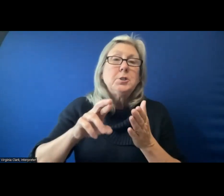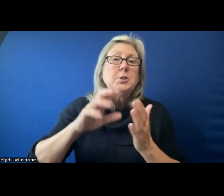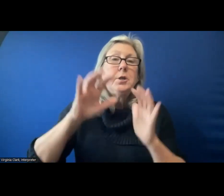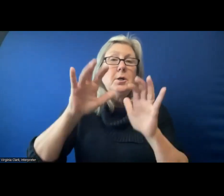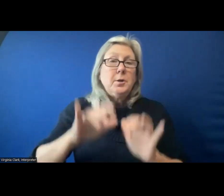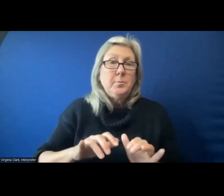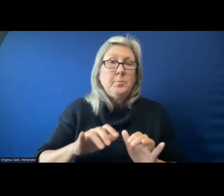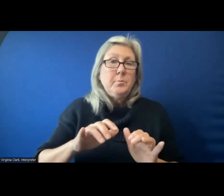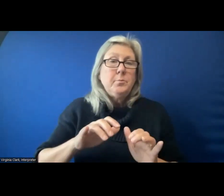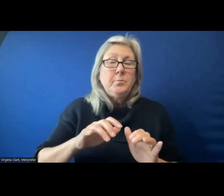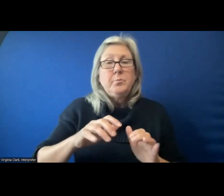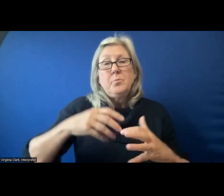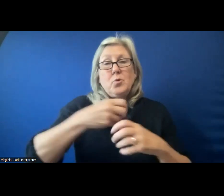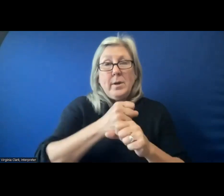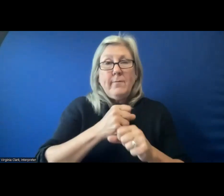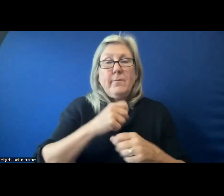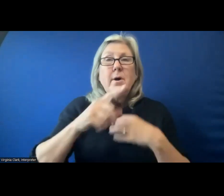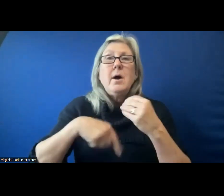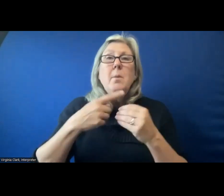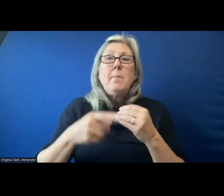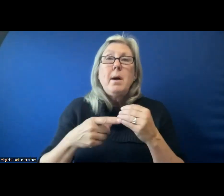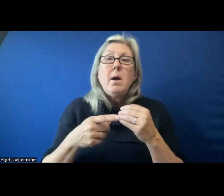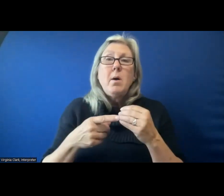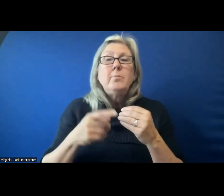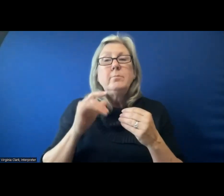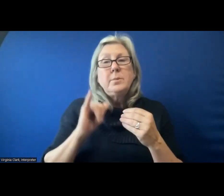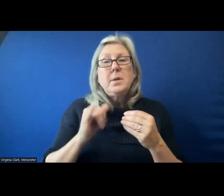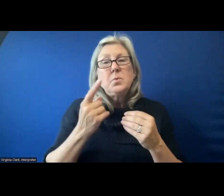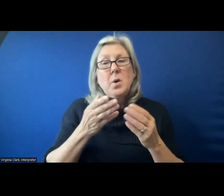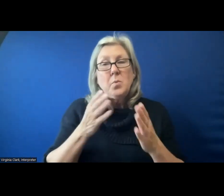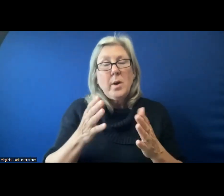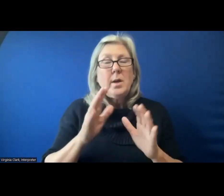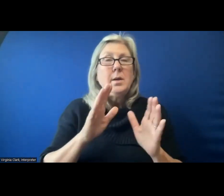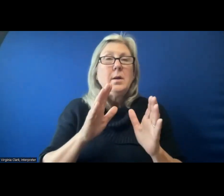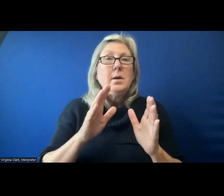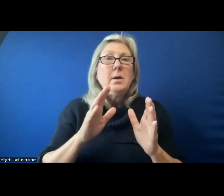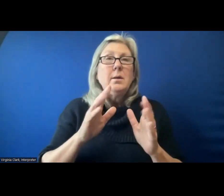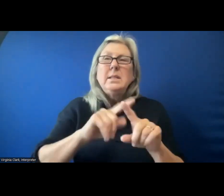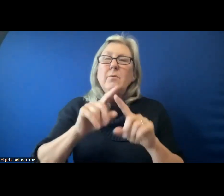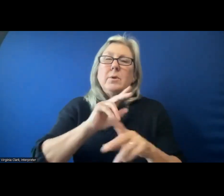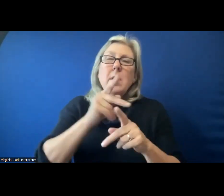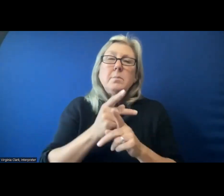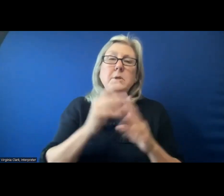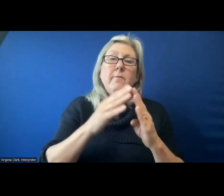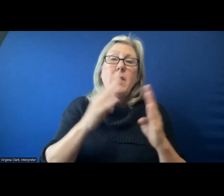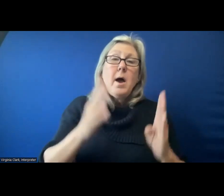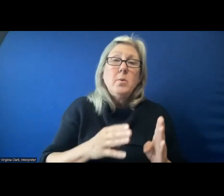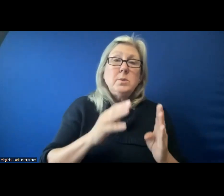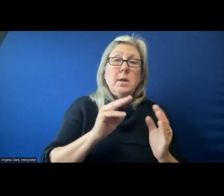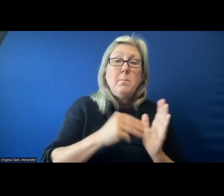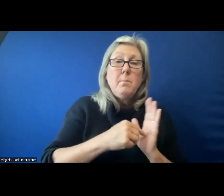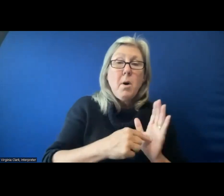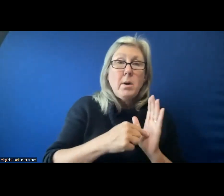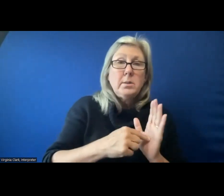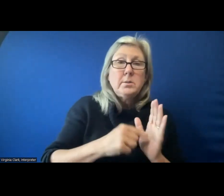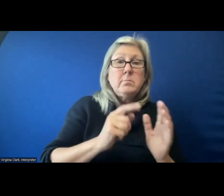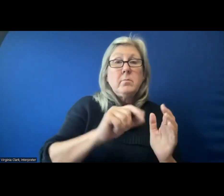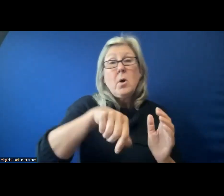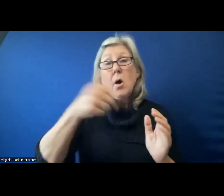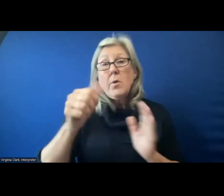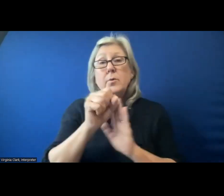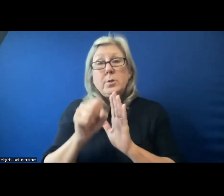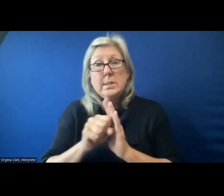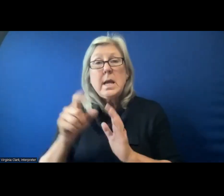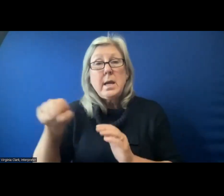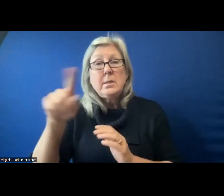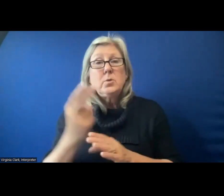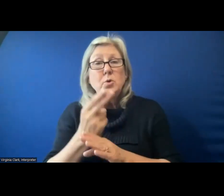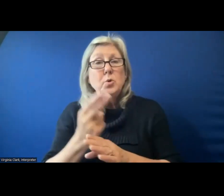Research brief about the types of housing models that other states use that could expand